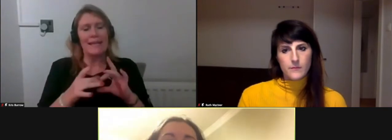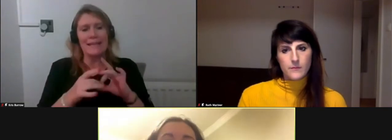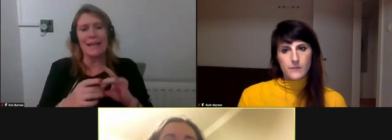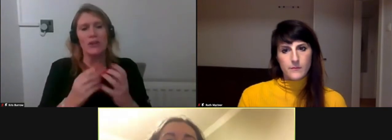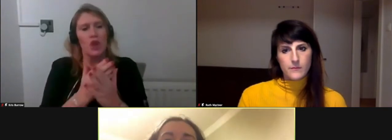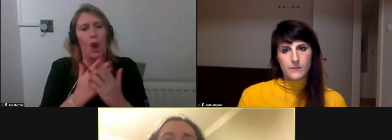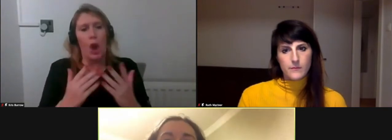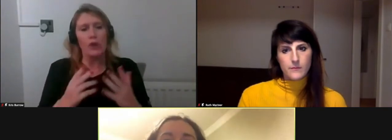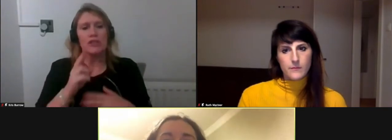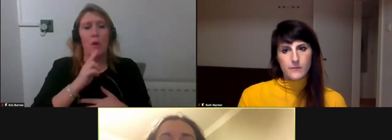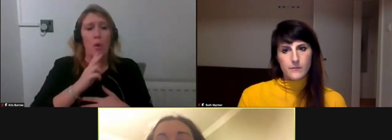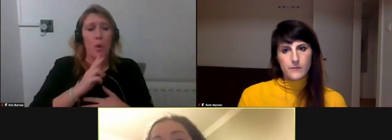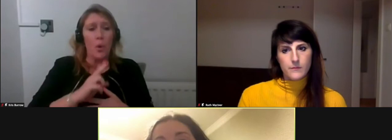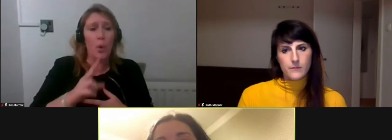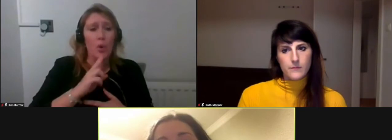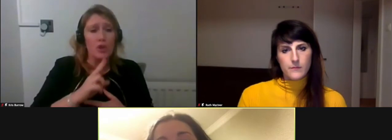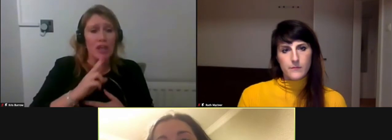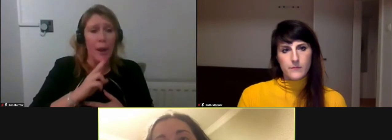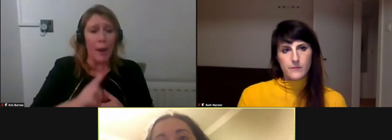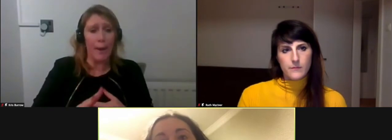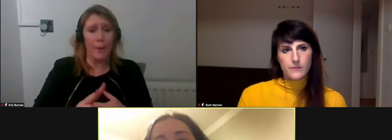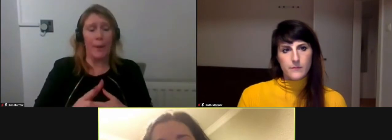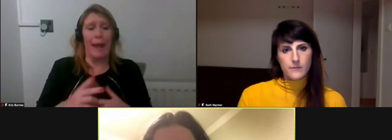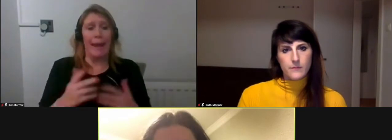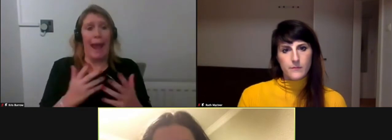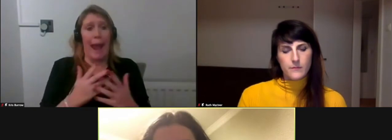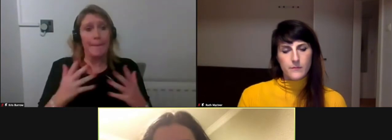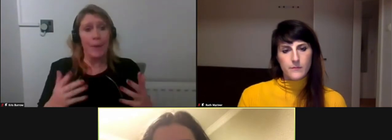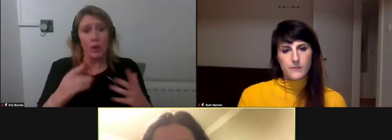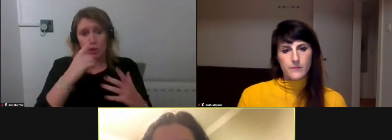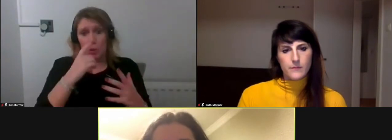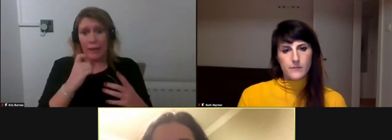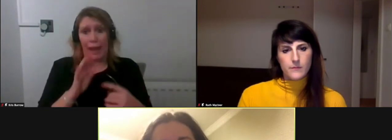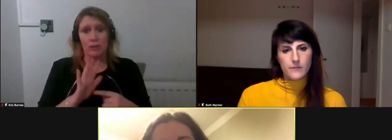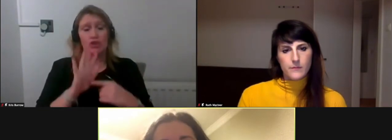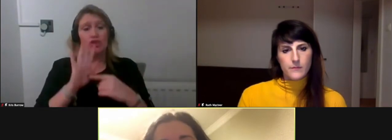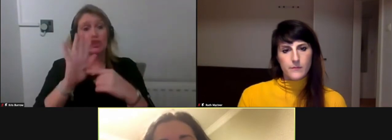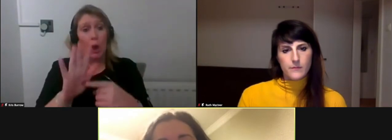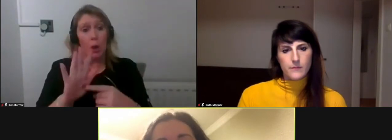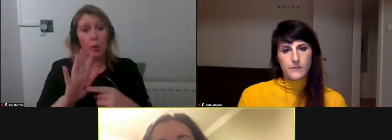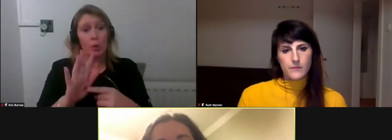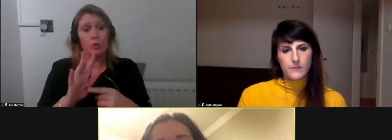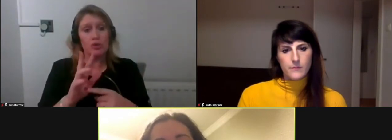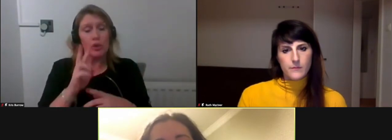you can convey specifically to a visually impaired audience, through that format,